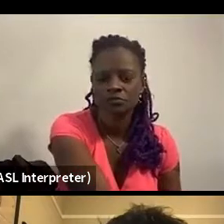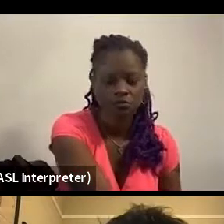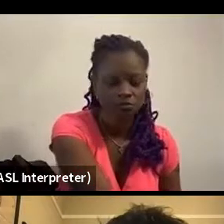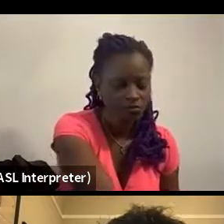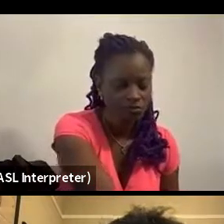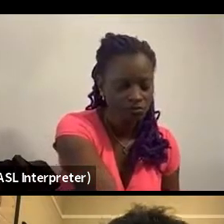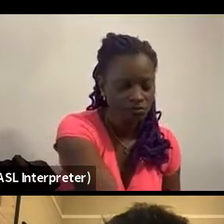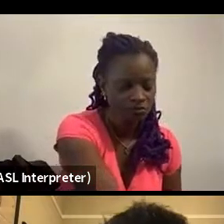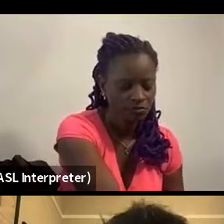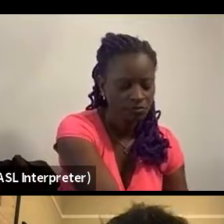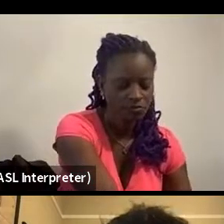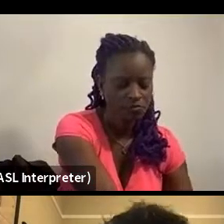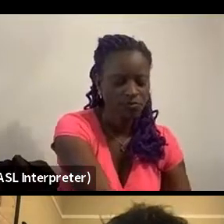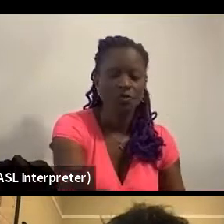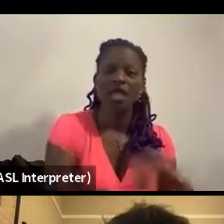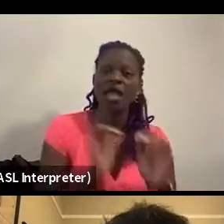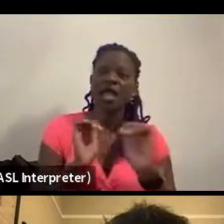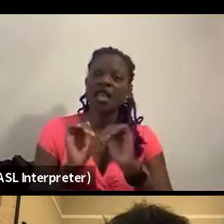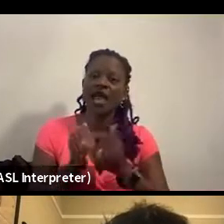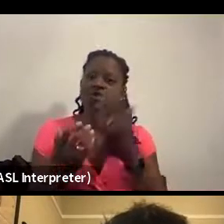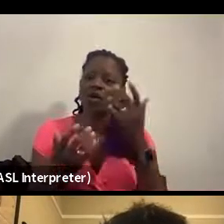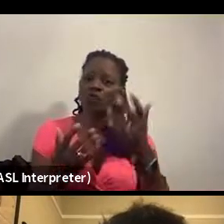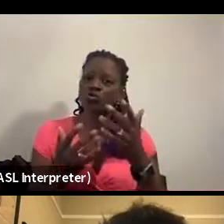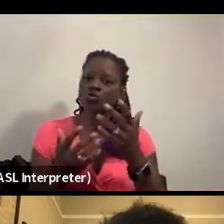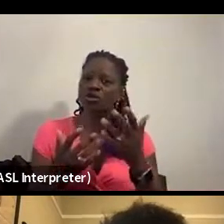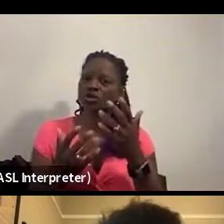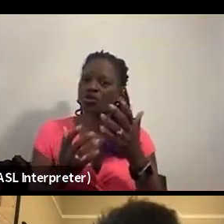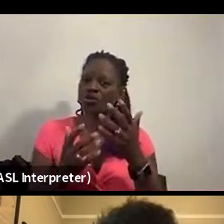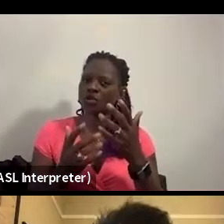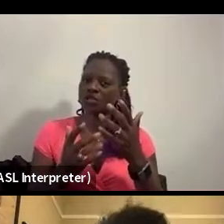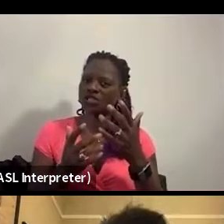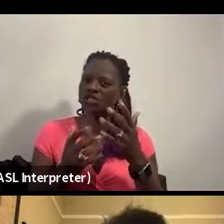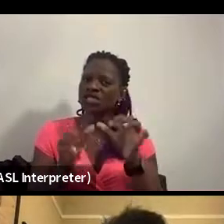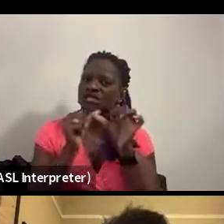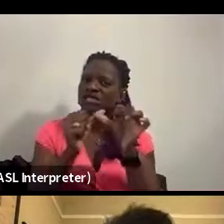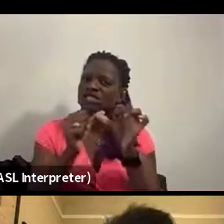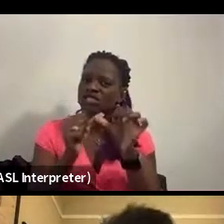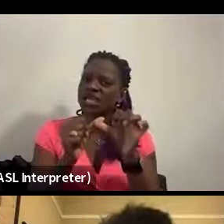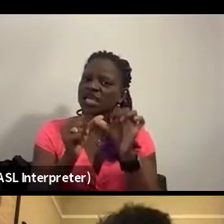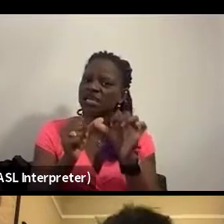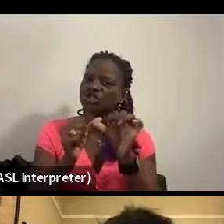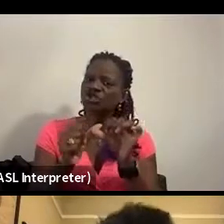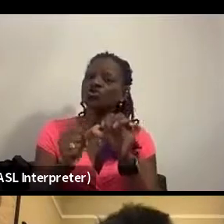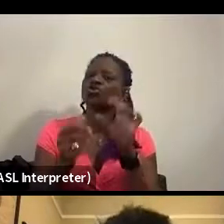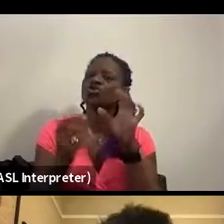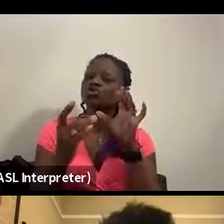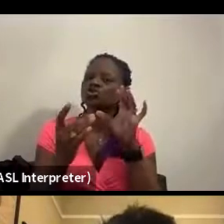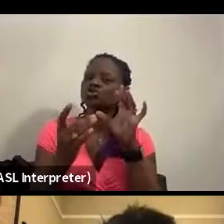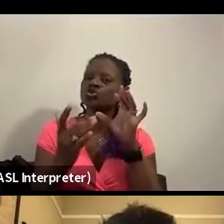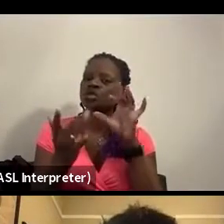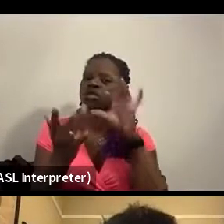to get vaccine to about population as we open up the floodgates to 16 and over. And how are we helping to provide